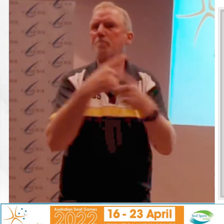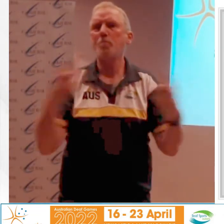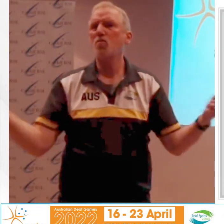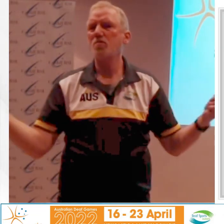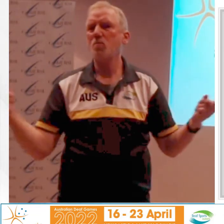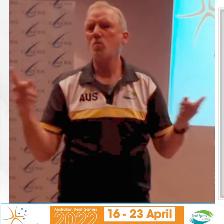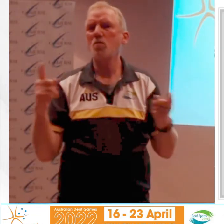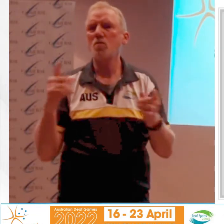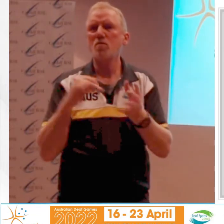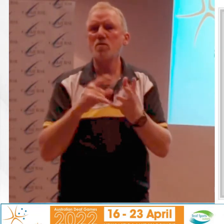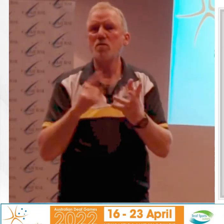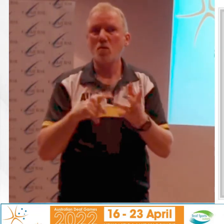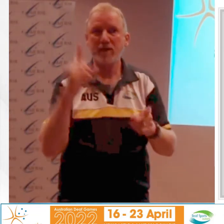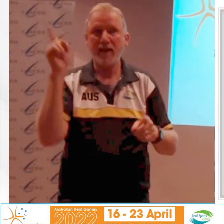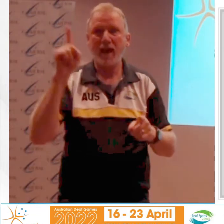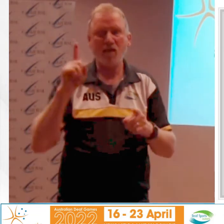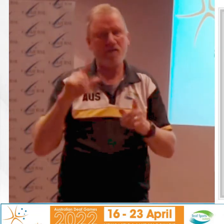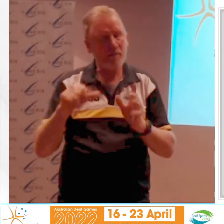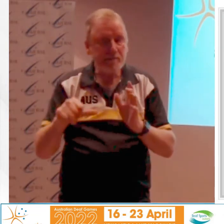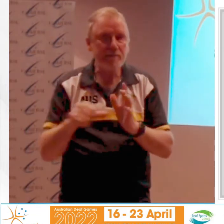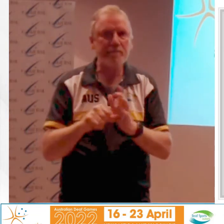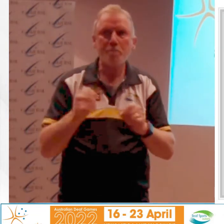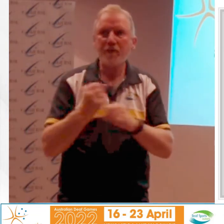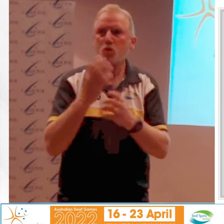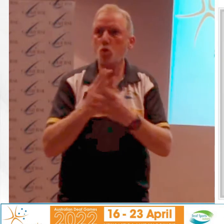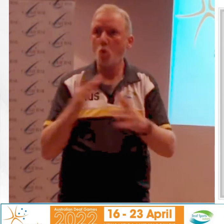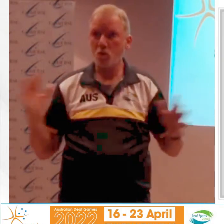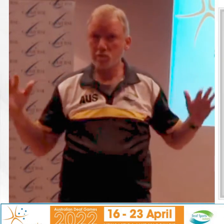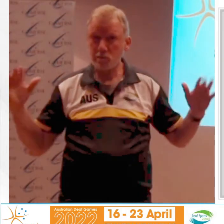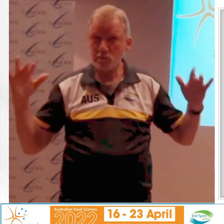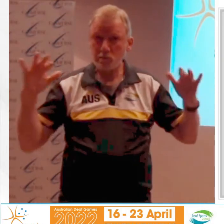we couldn't organize the games without these major sponsors so it's really important that